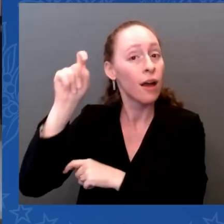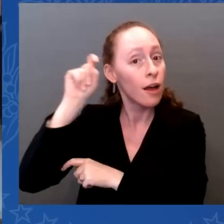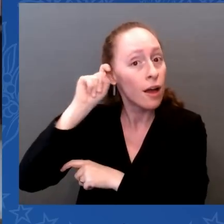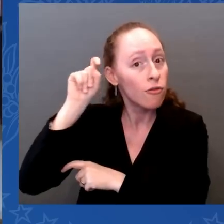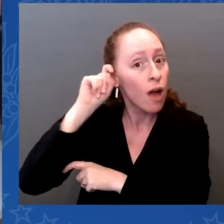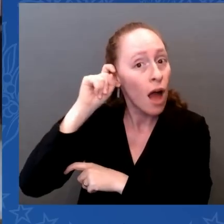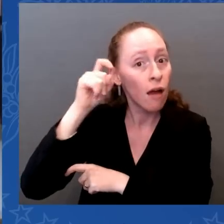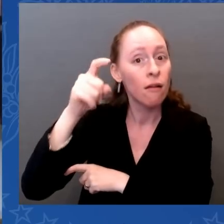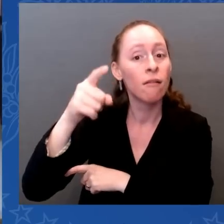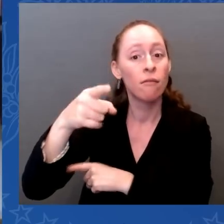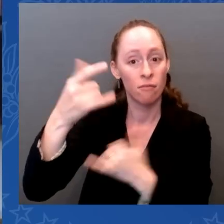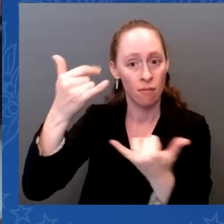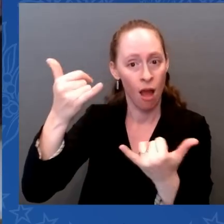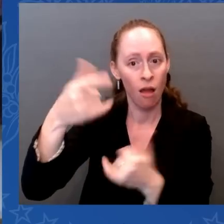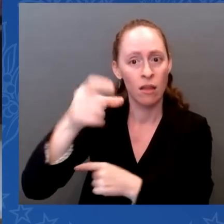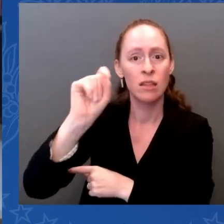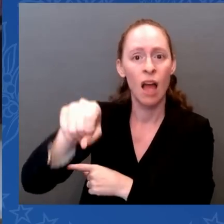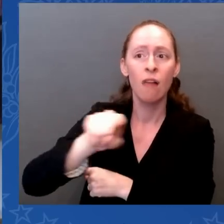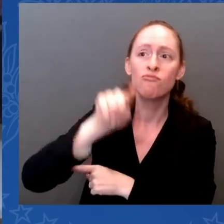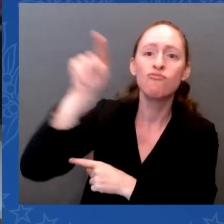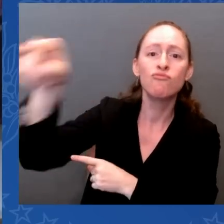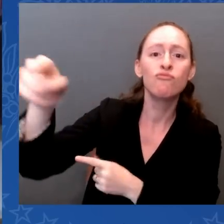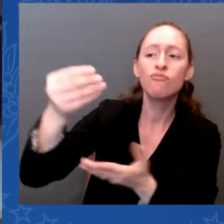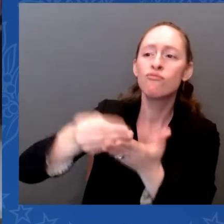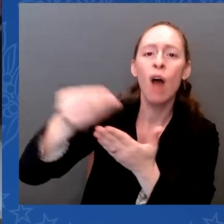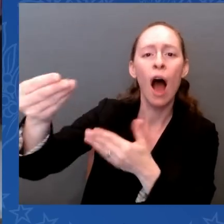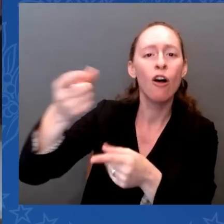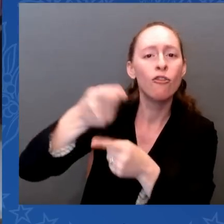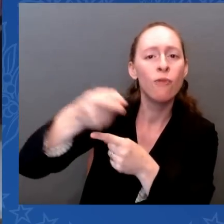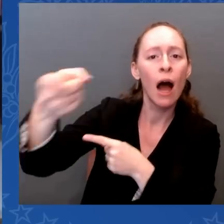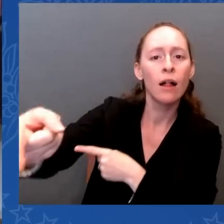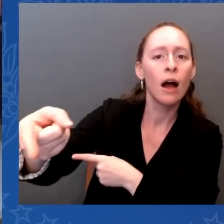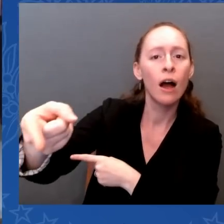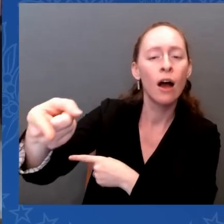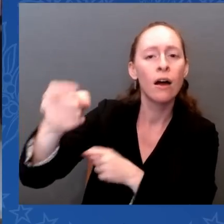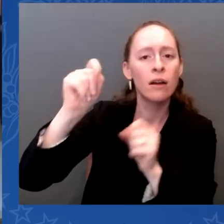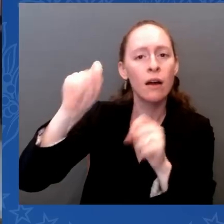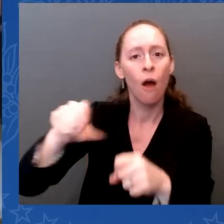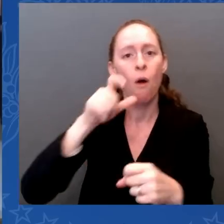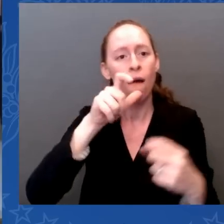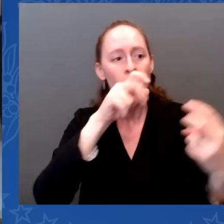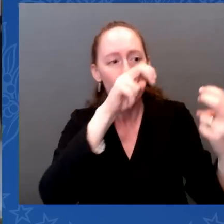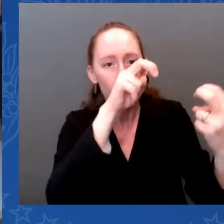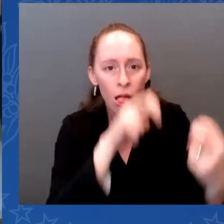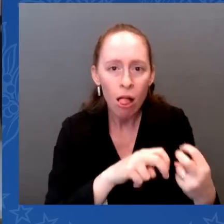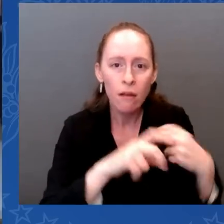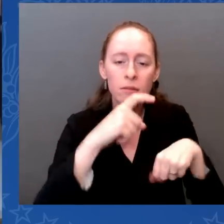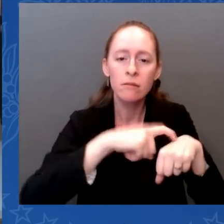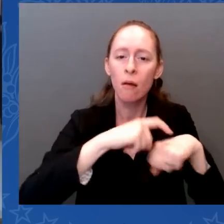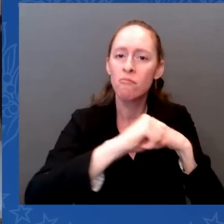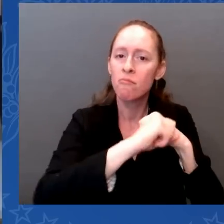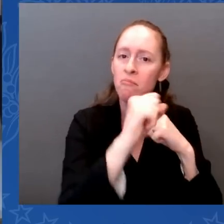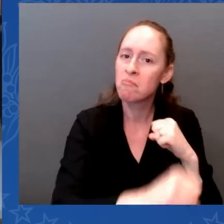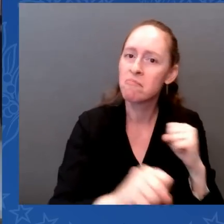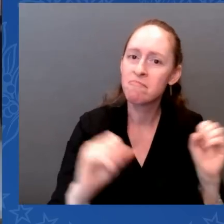for these expensive devices and specialist visits. We'll to have to save -- it'll literally save patients thousands of dollars.